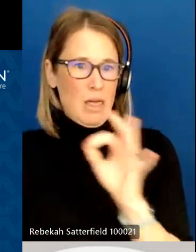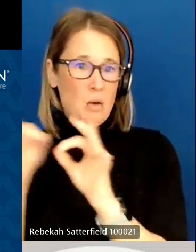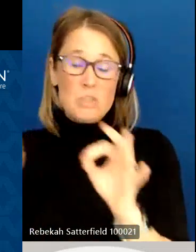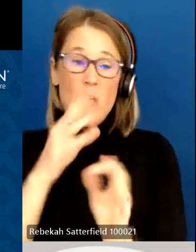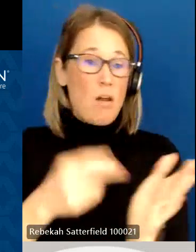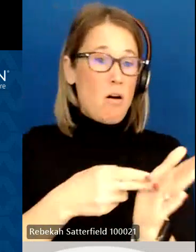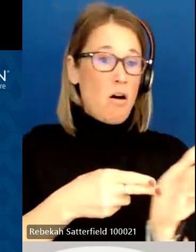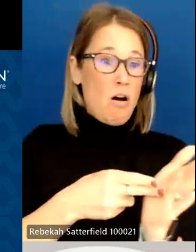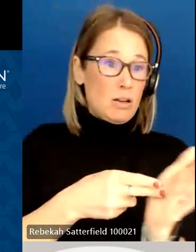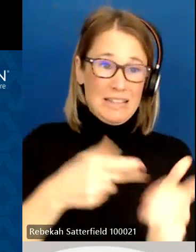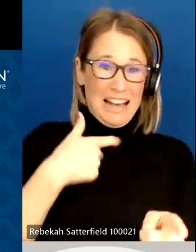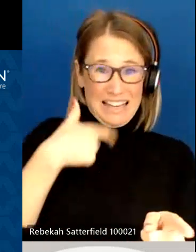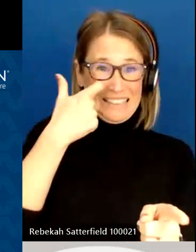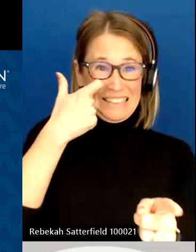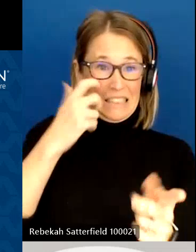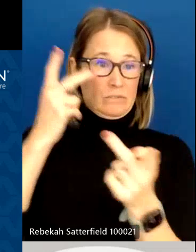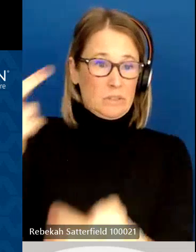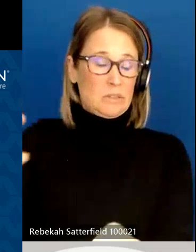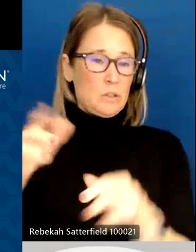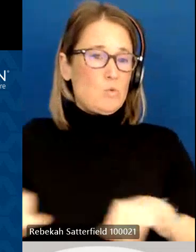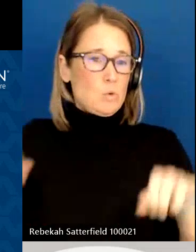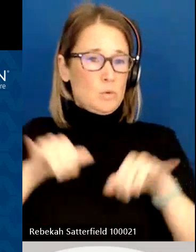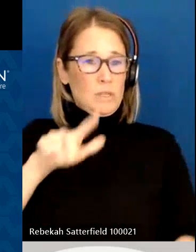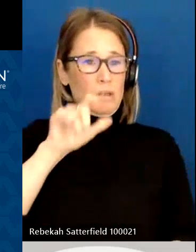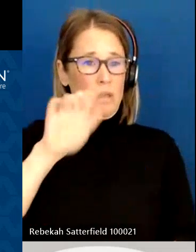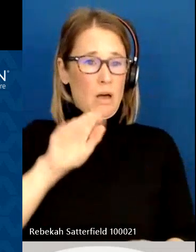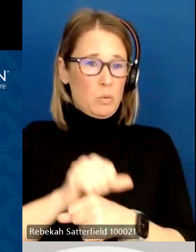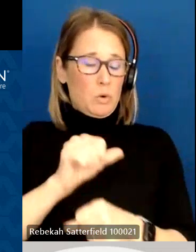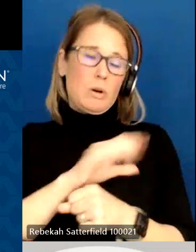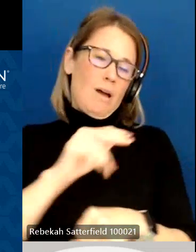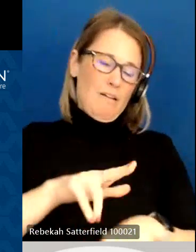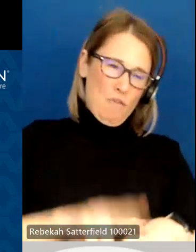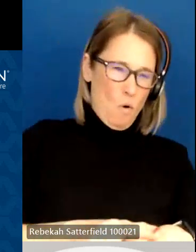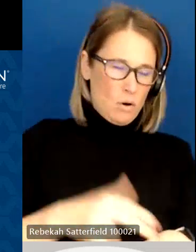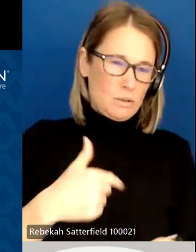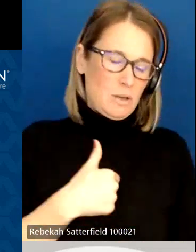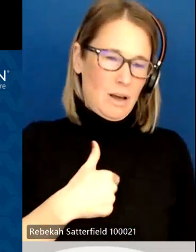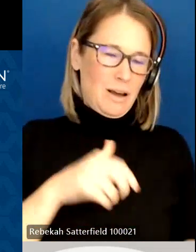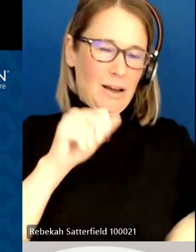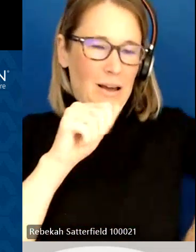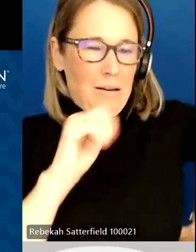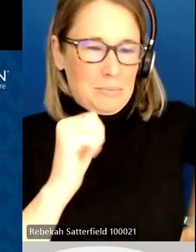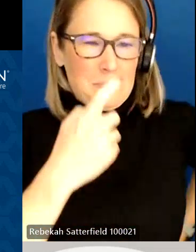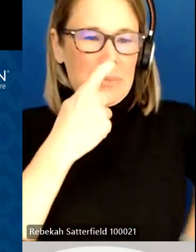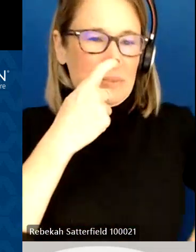went to a recent visit for routine lab work and of course I'm a snoop I I'm paying attention to